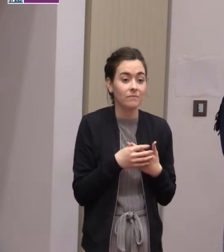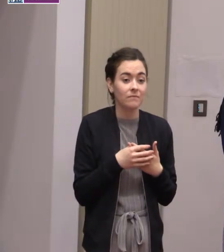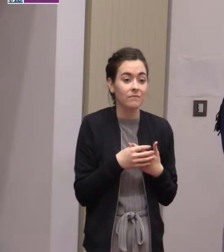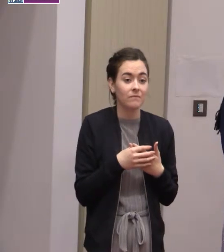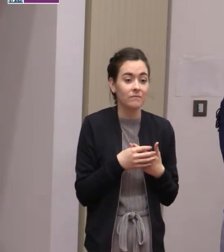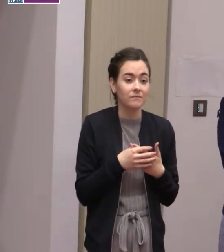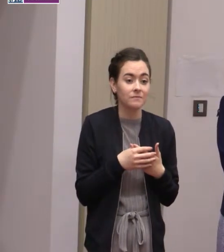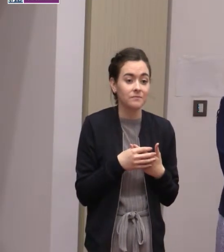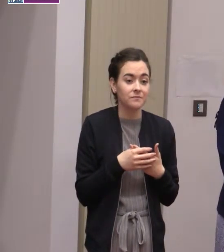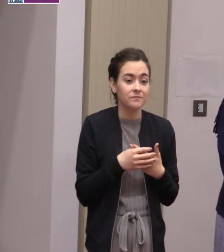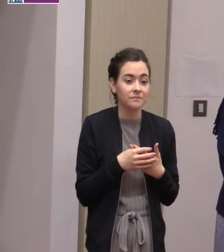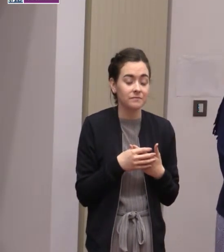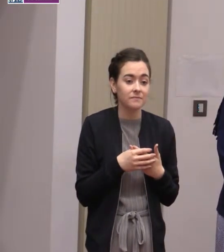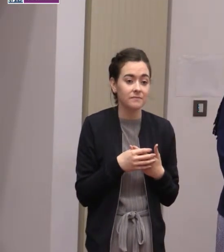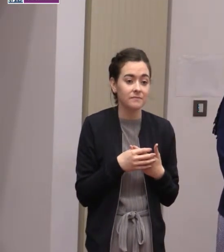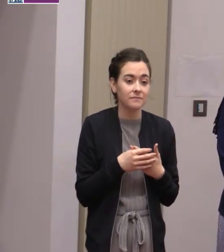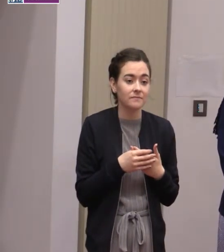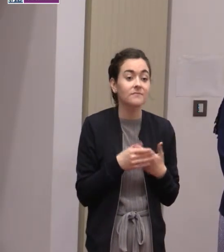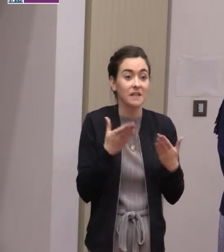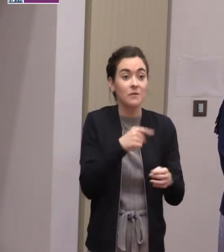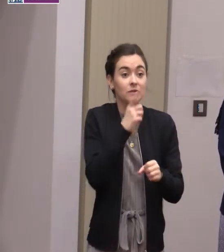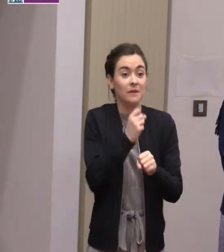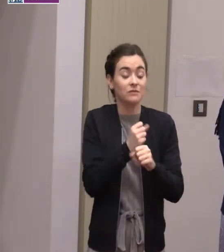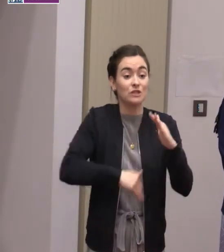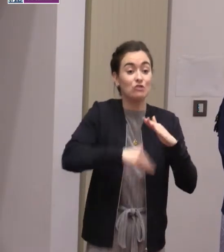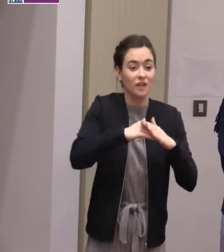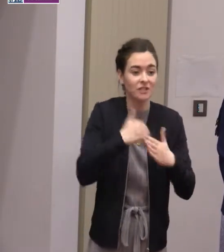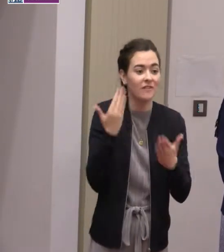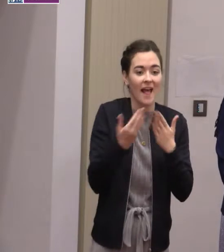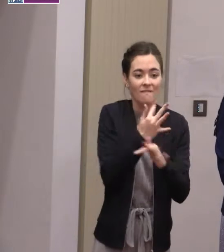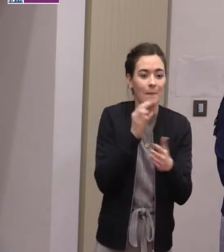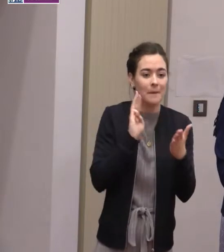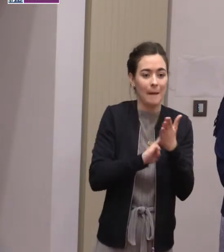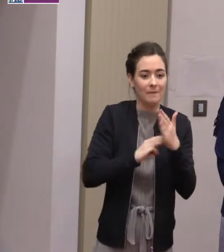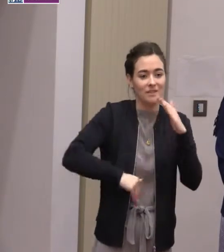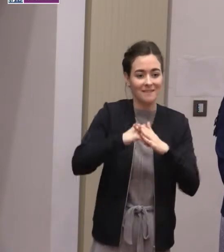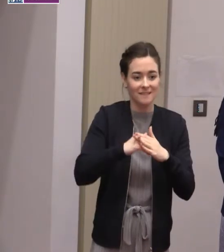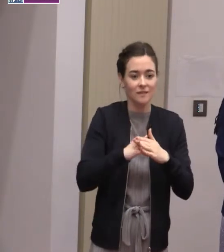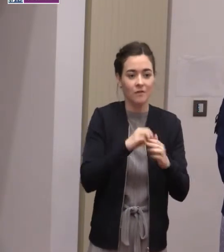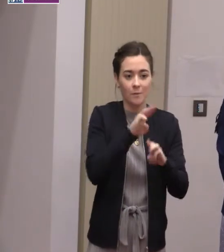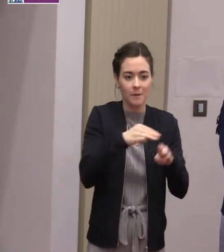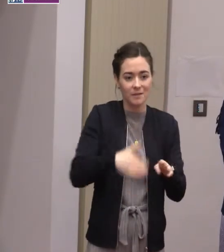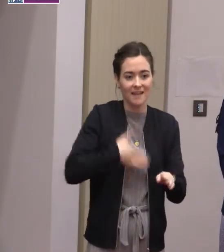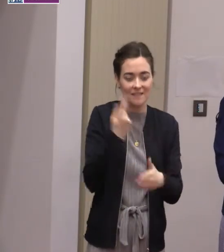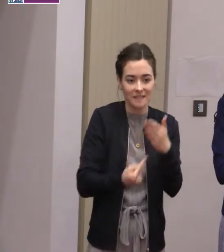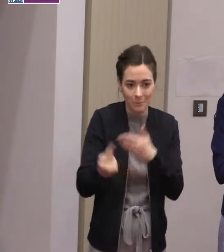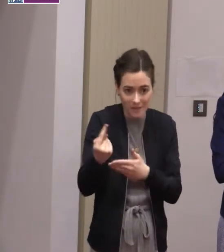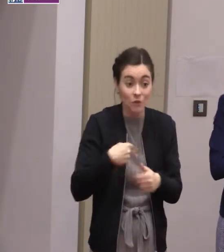right to live independently, one of the ways of nine persons with disabilities as their right to get married raise a family.